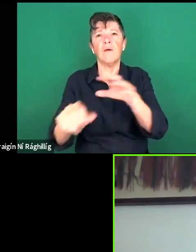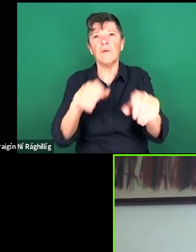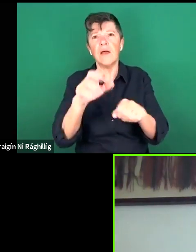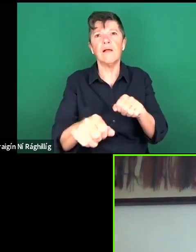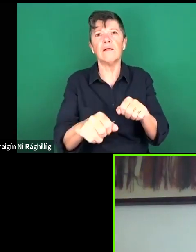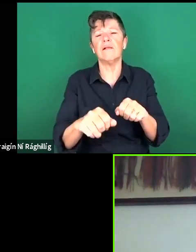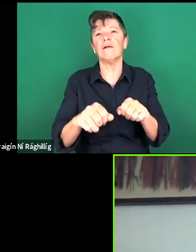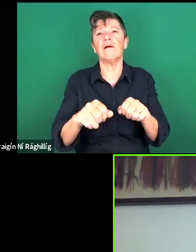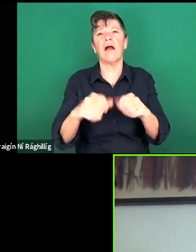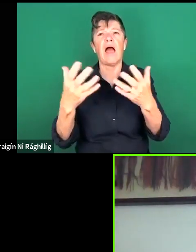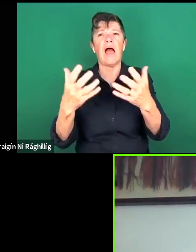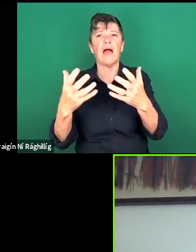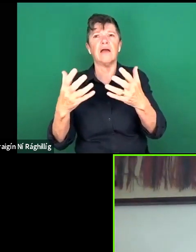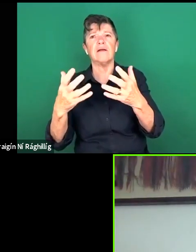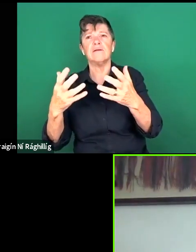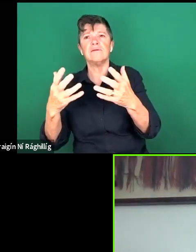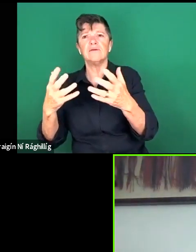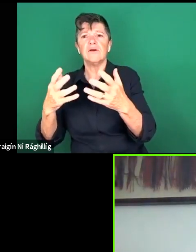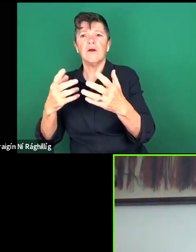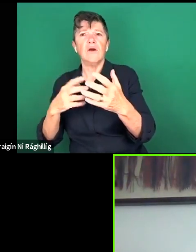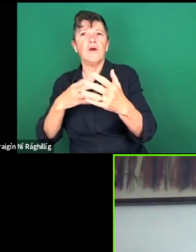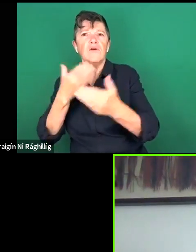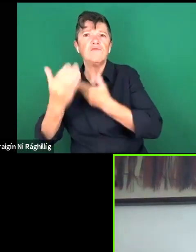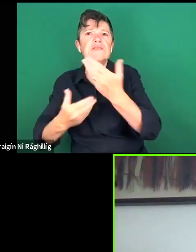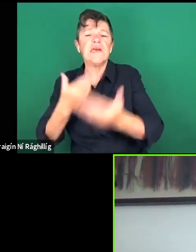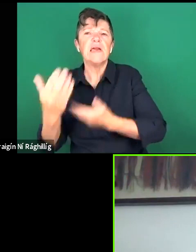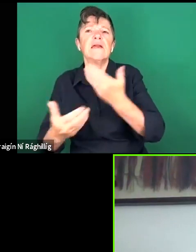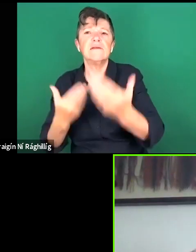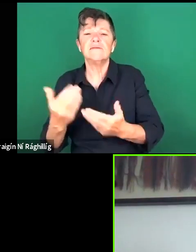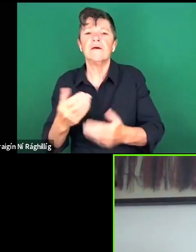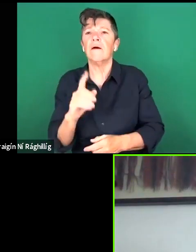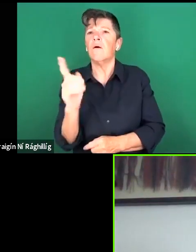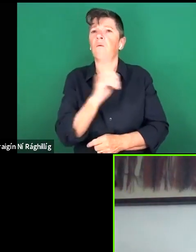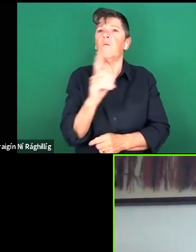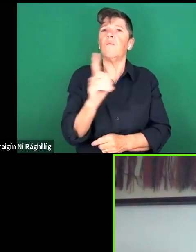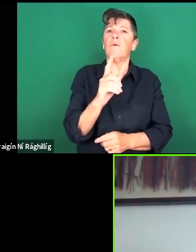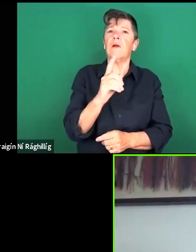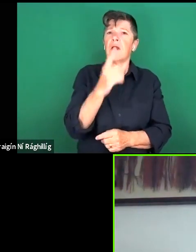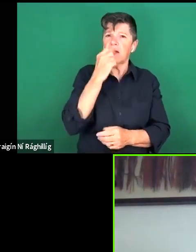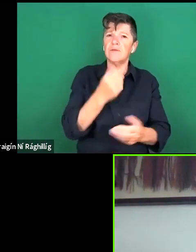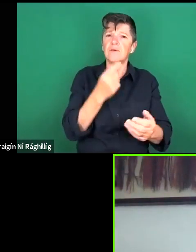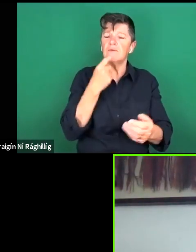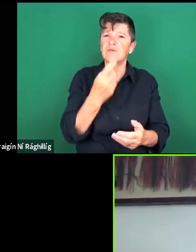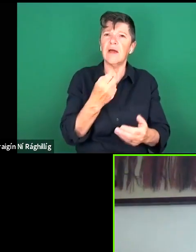barriers impeding the wider ts